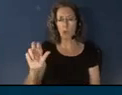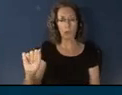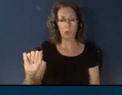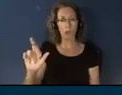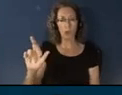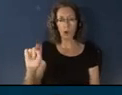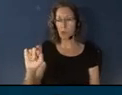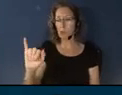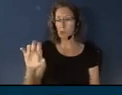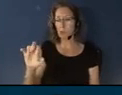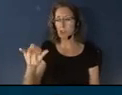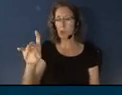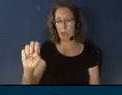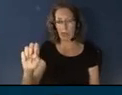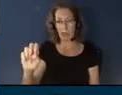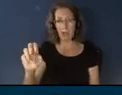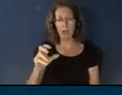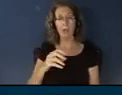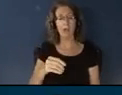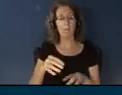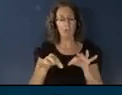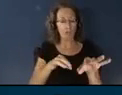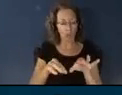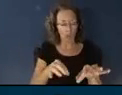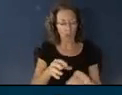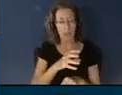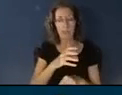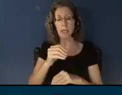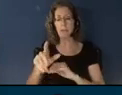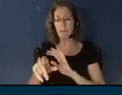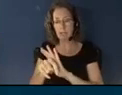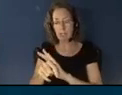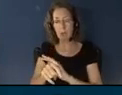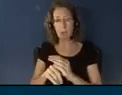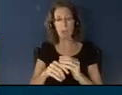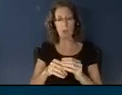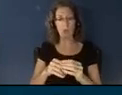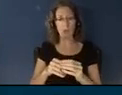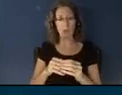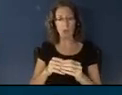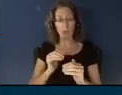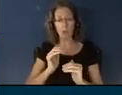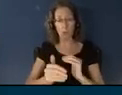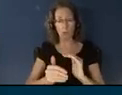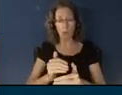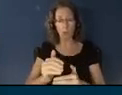They have instructions they have a video um thing you go through they have everything outlined